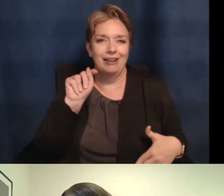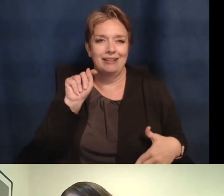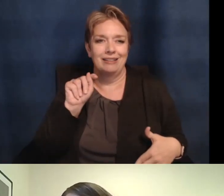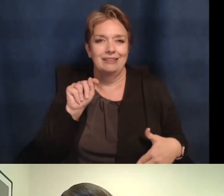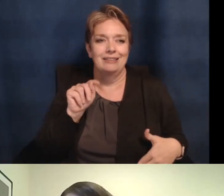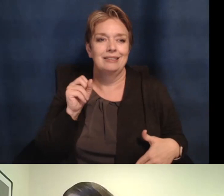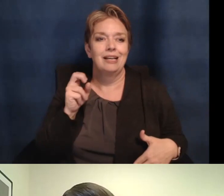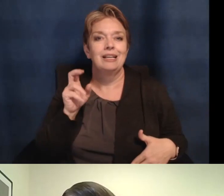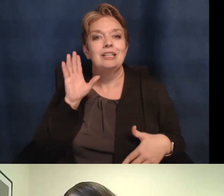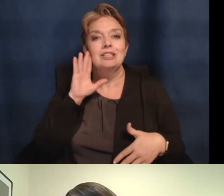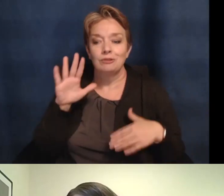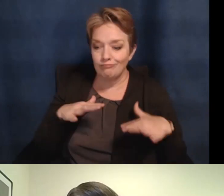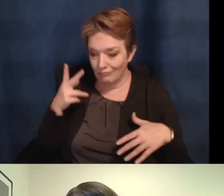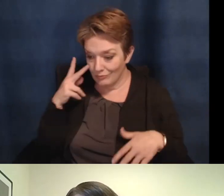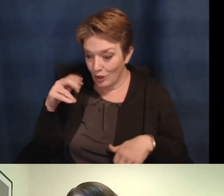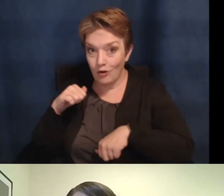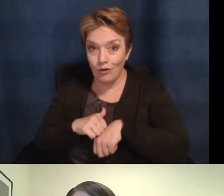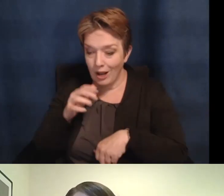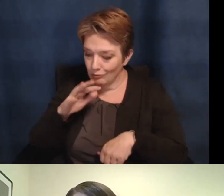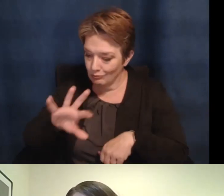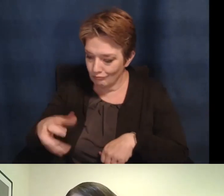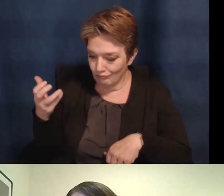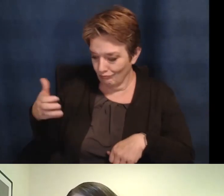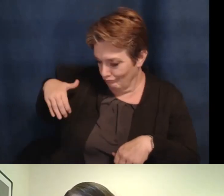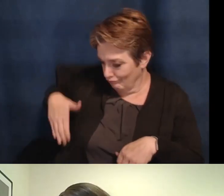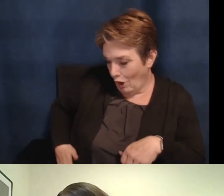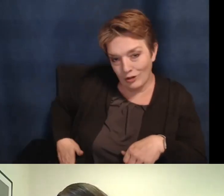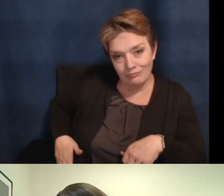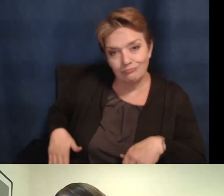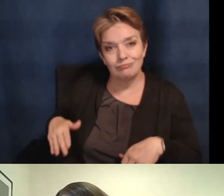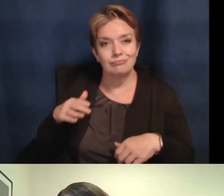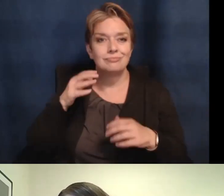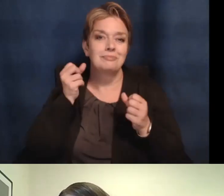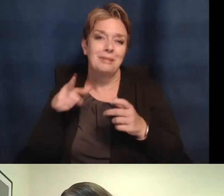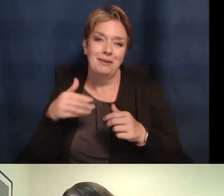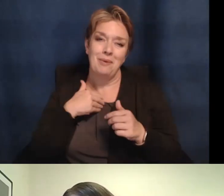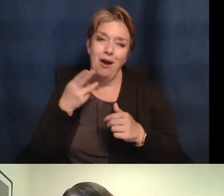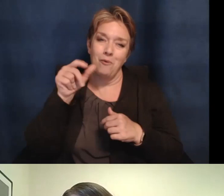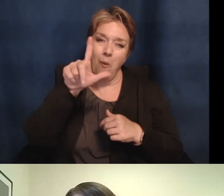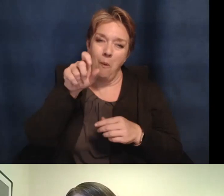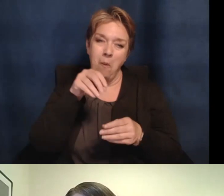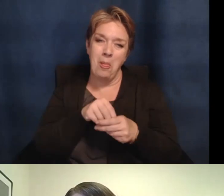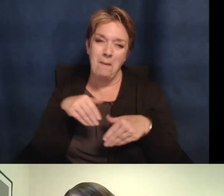or to carry the rocks that she would pick up. And so a lot of the skirts have little holes in the pockets because you can tell, like,